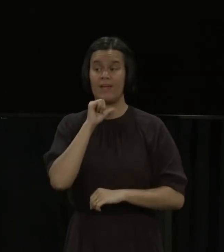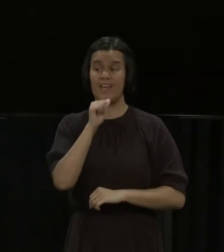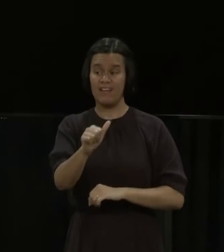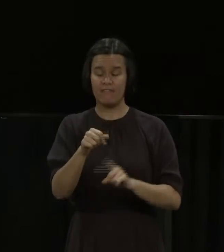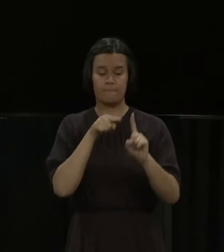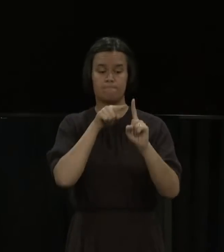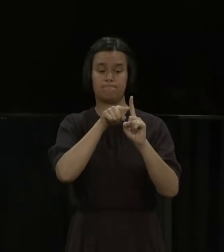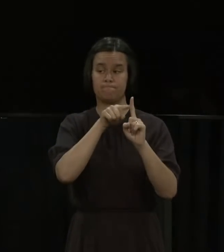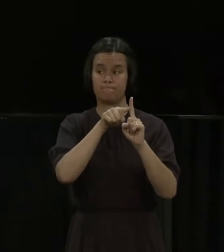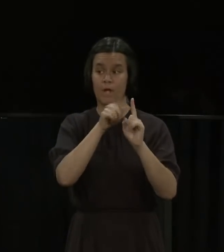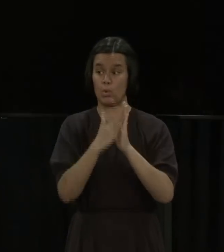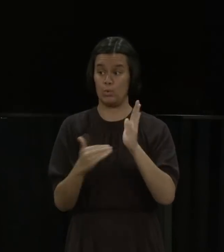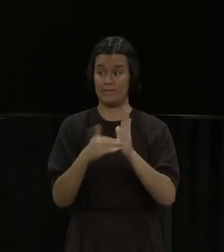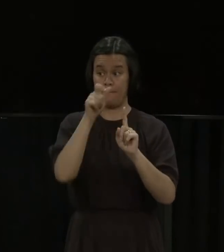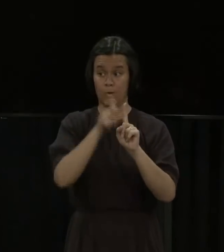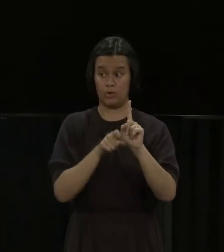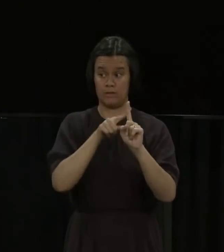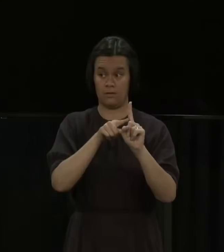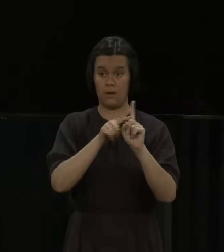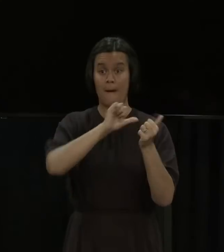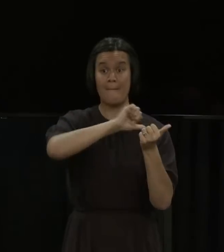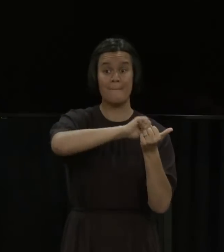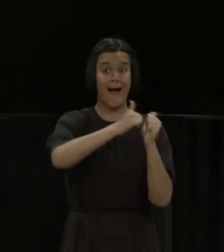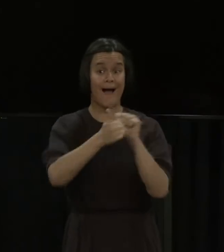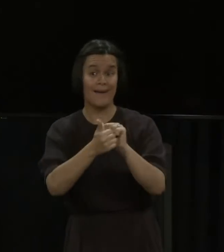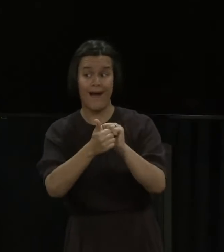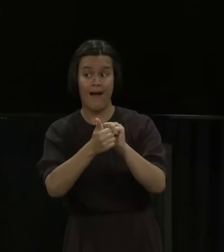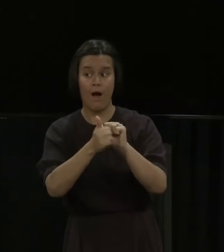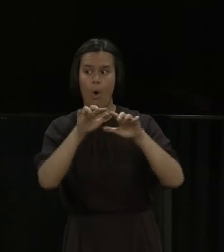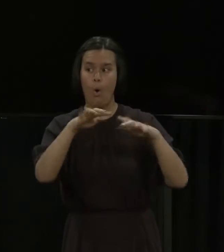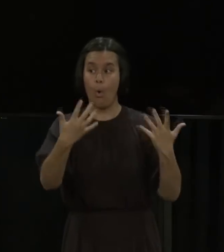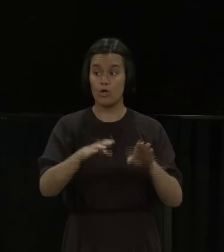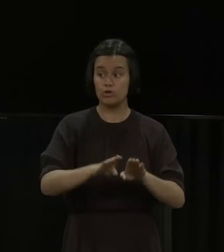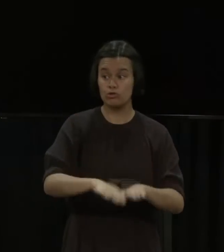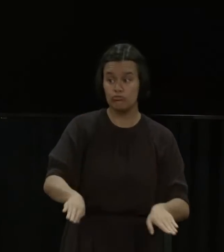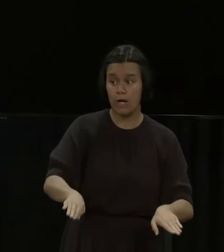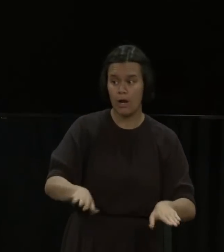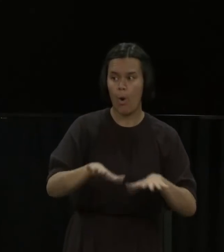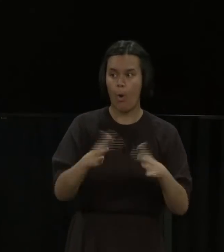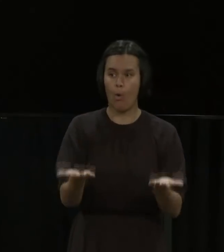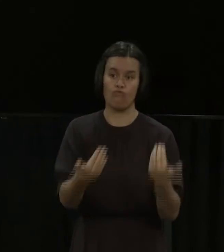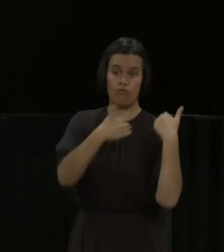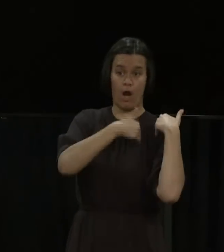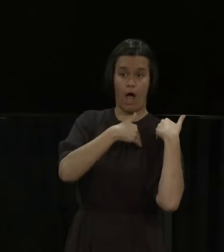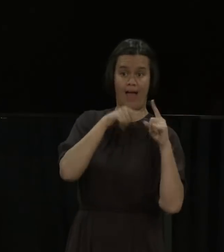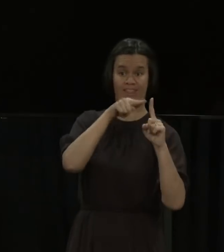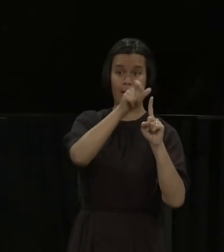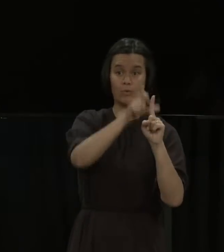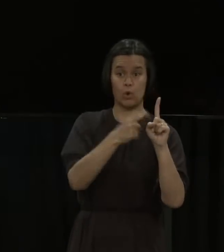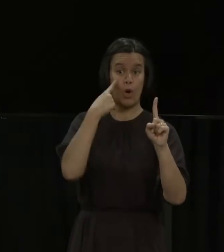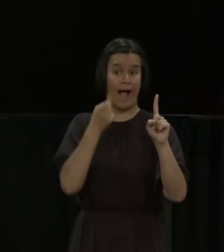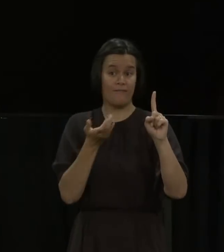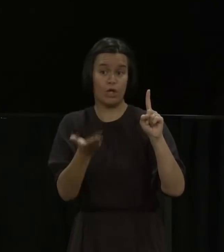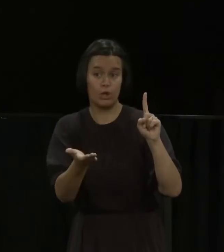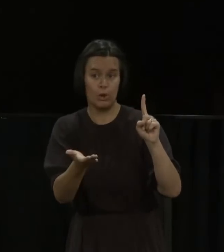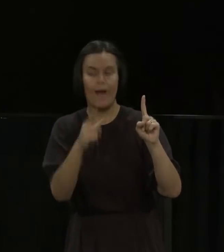setting, based on our current border settings, at our existing settings if you're a dependent order partner of